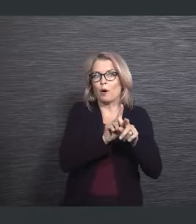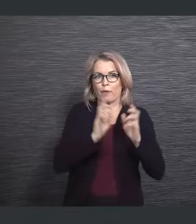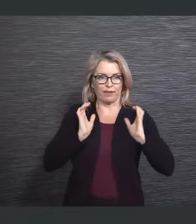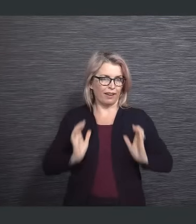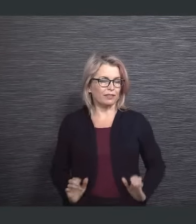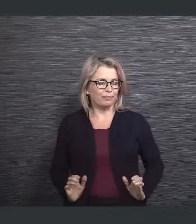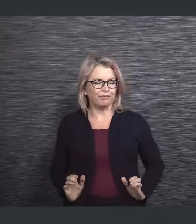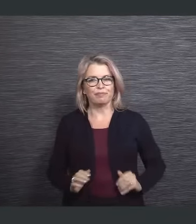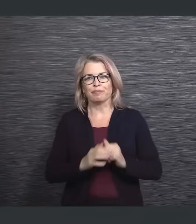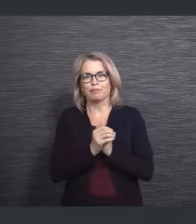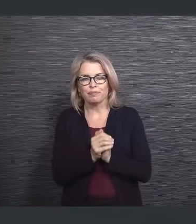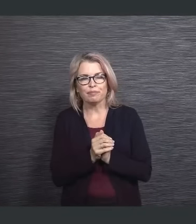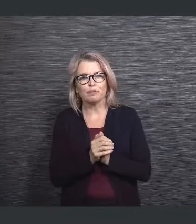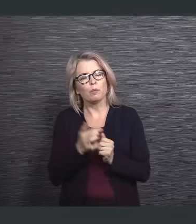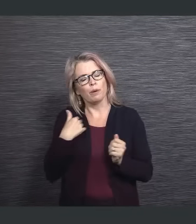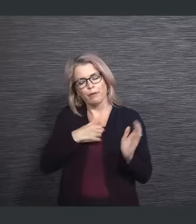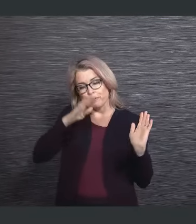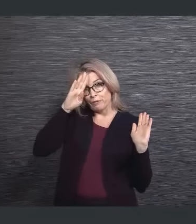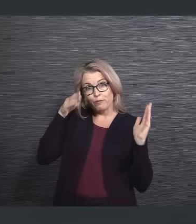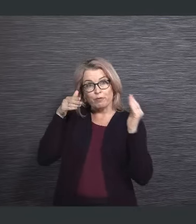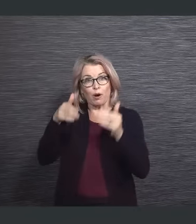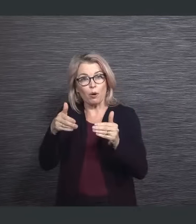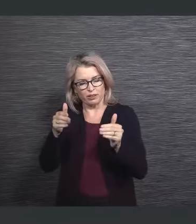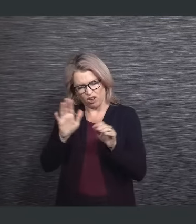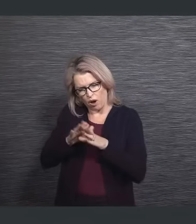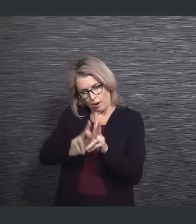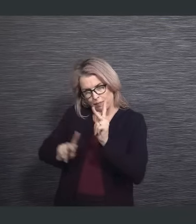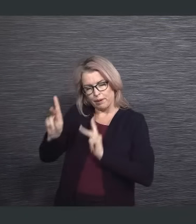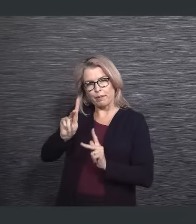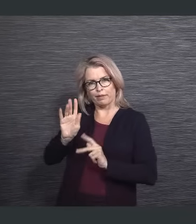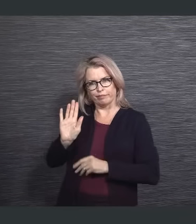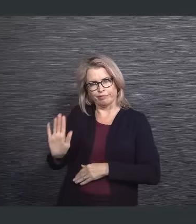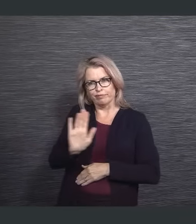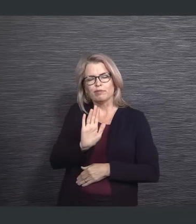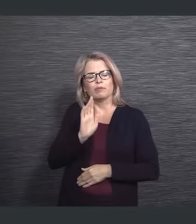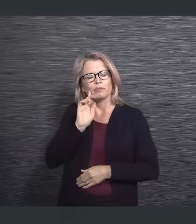As we focus on "people", we also consider our impact